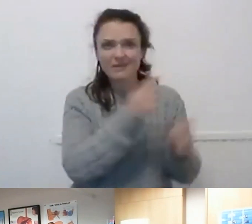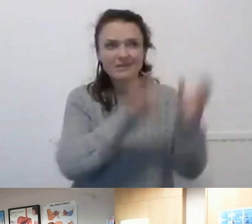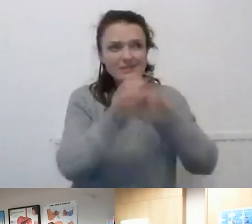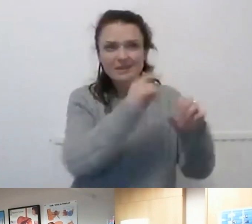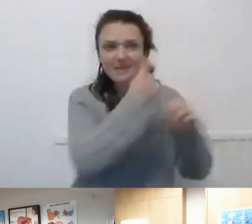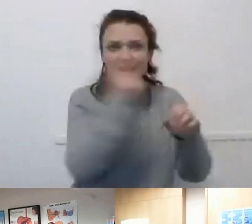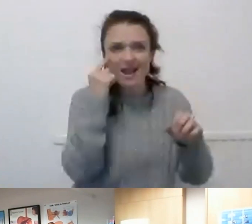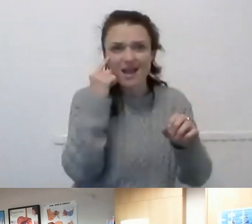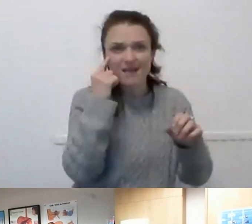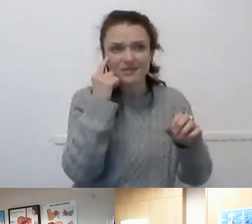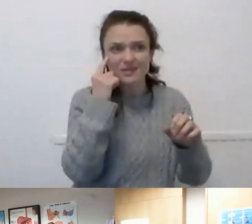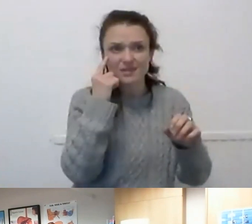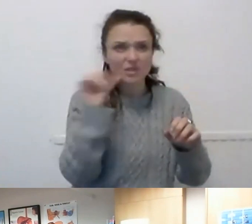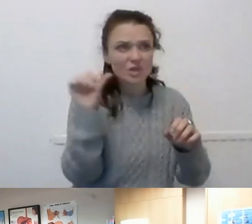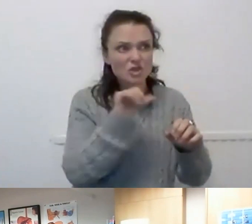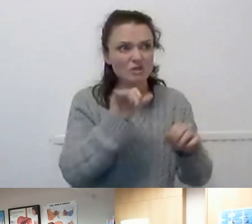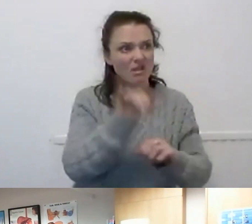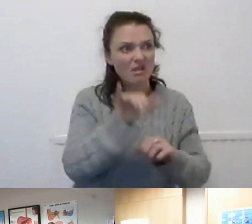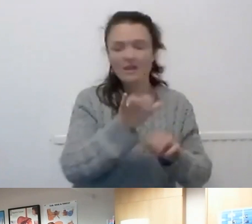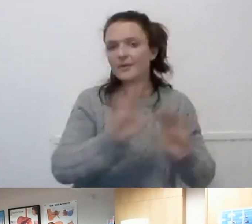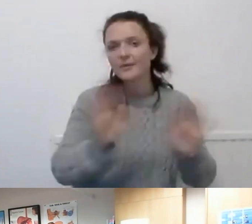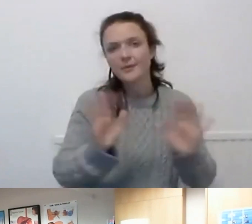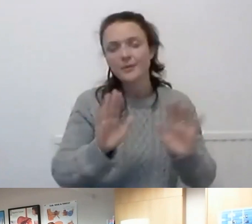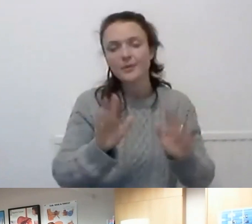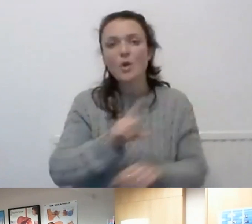we give other vaccines for pregnant and breastfeeding women. So we get flu vaccine,